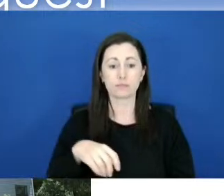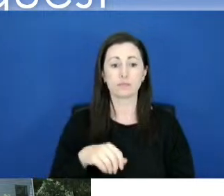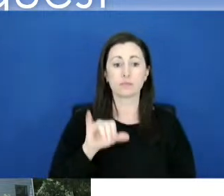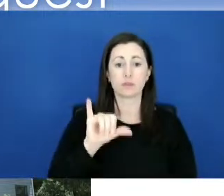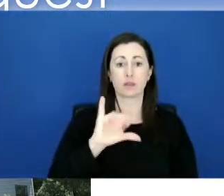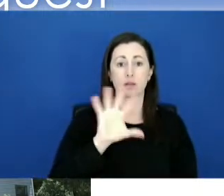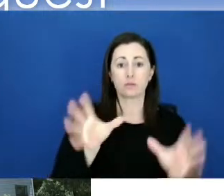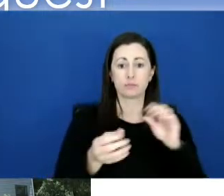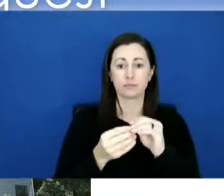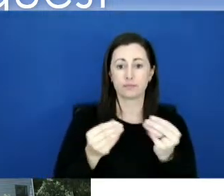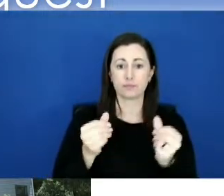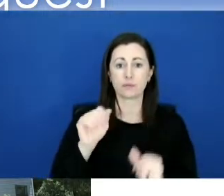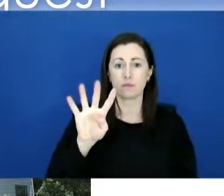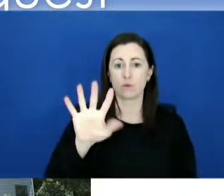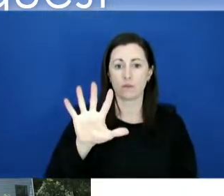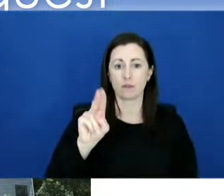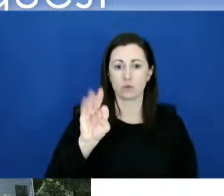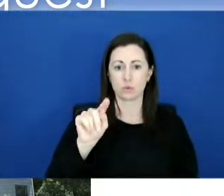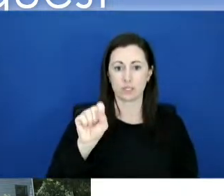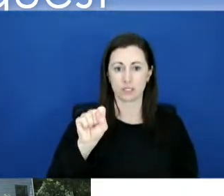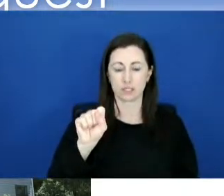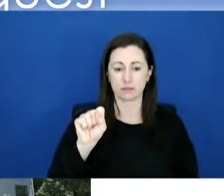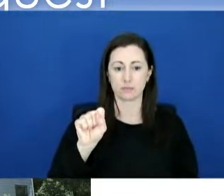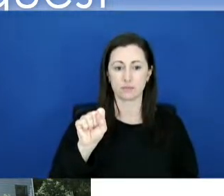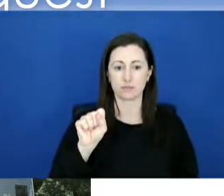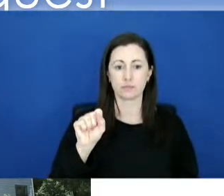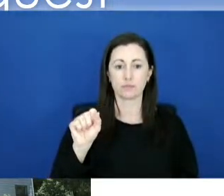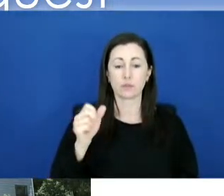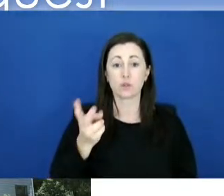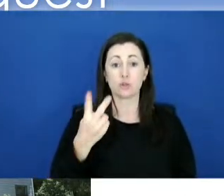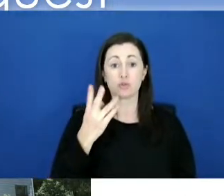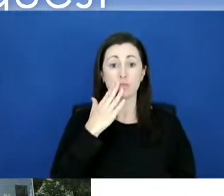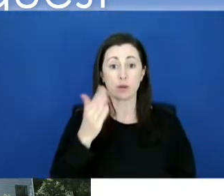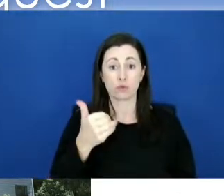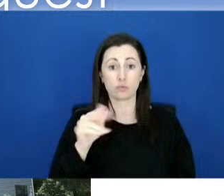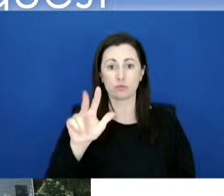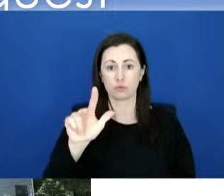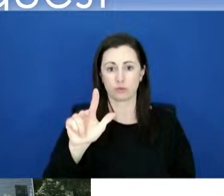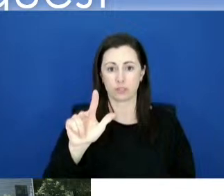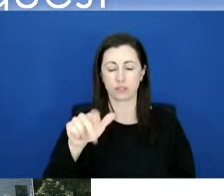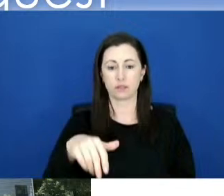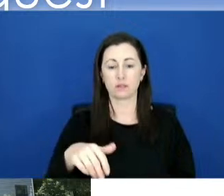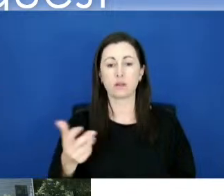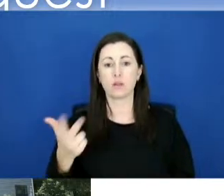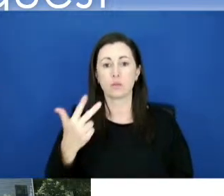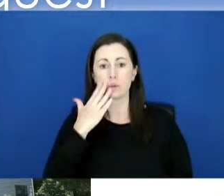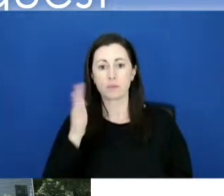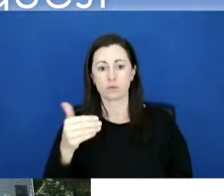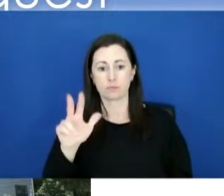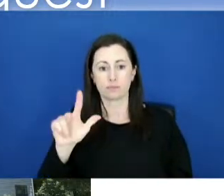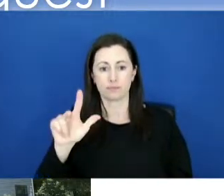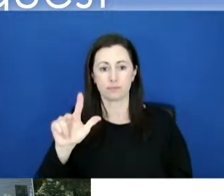RENTAL SUBSIDIES OR VOUCHERS.